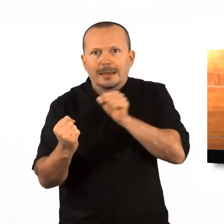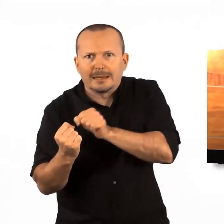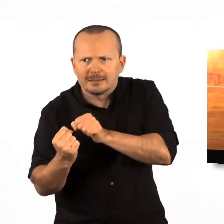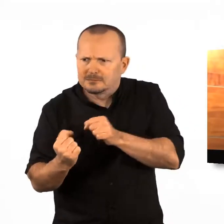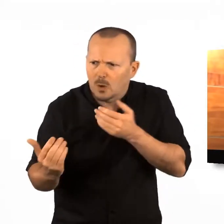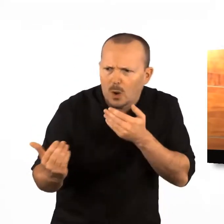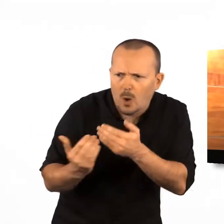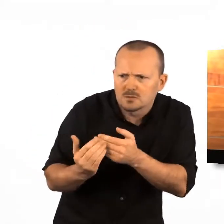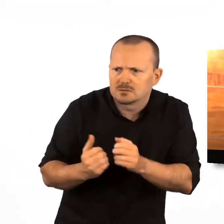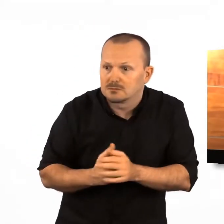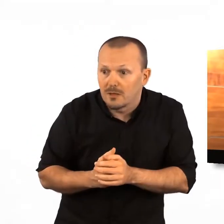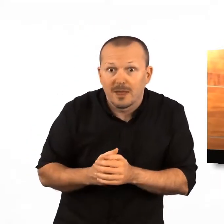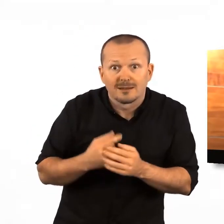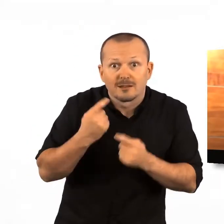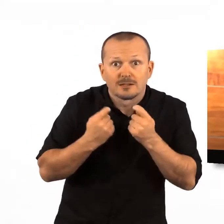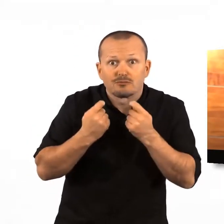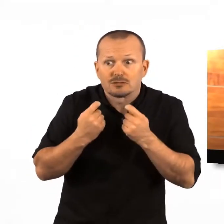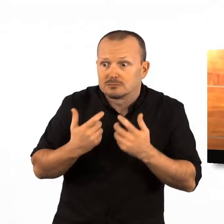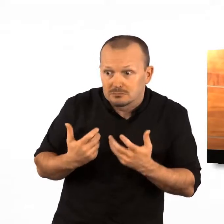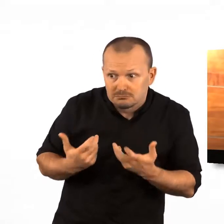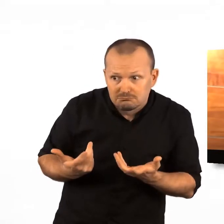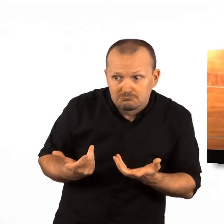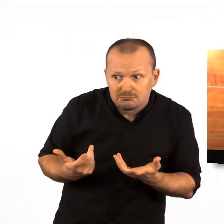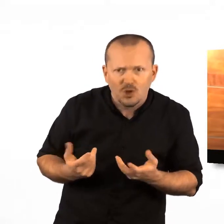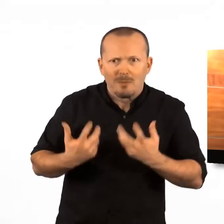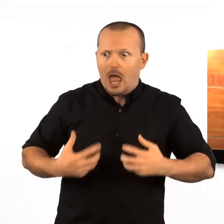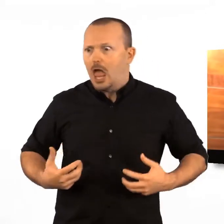lean in then have a kind of expectant look on your face, not a big kind of (Marion does